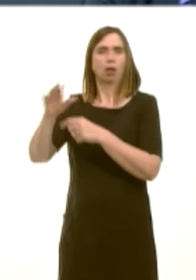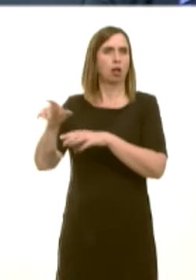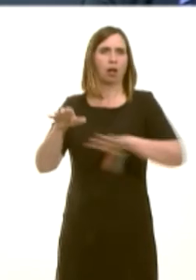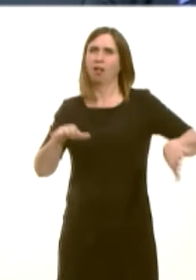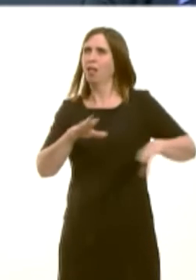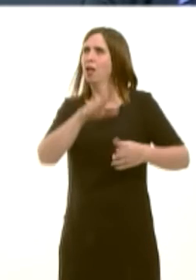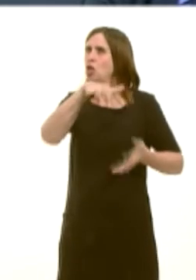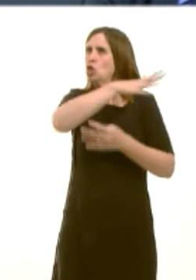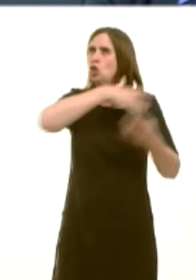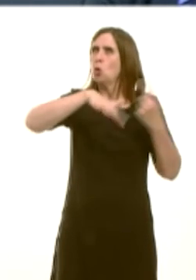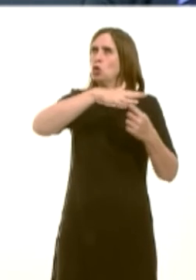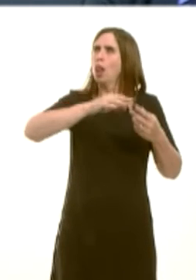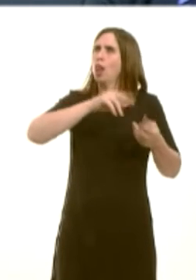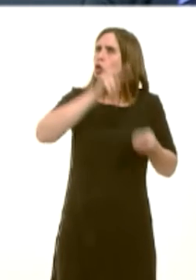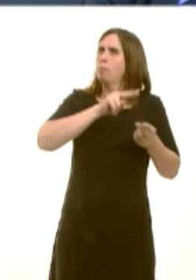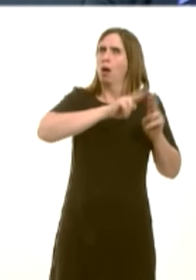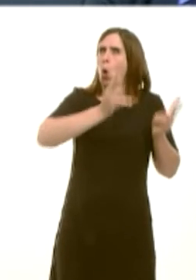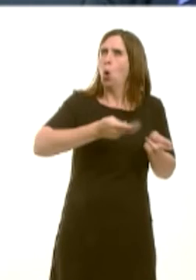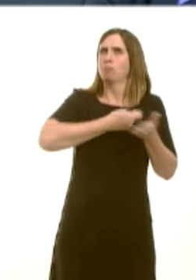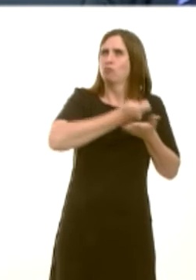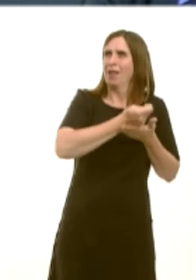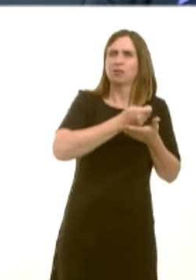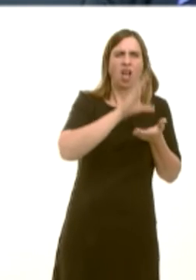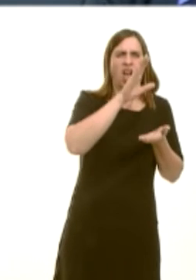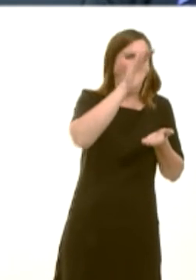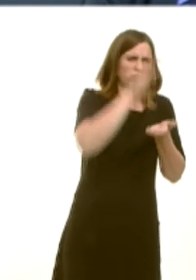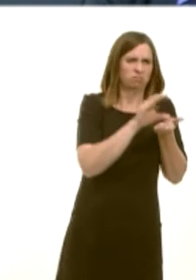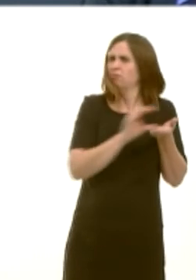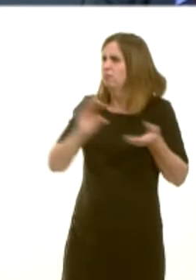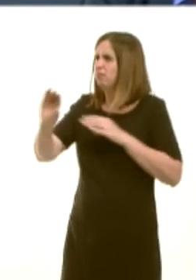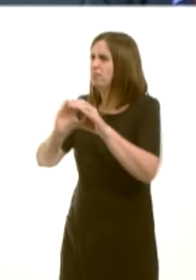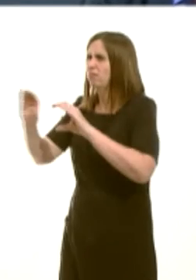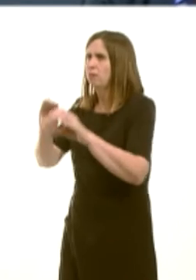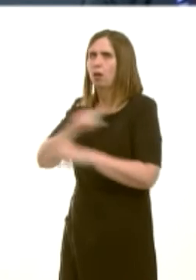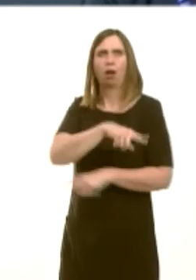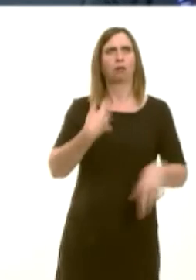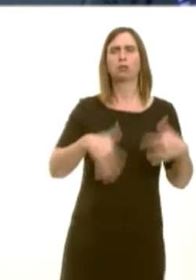more social and affordable homes in order to deliver these schemesóso, itís priority